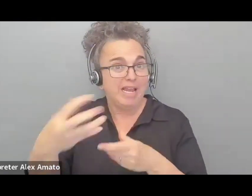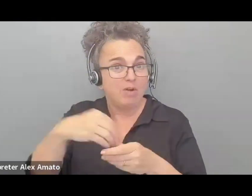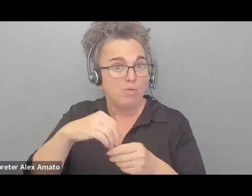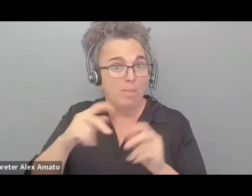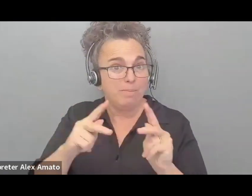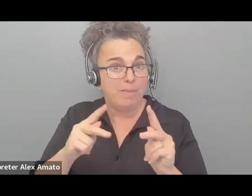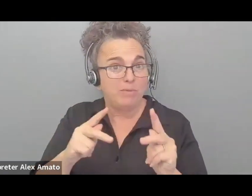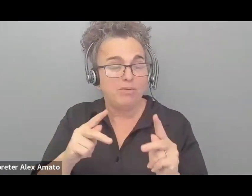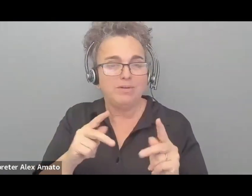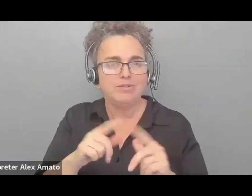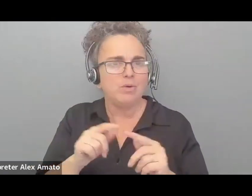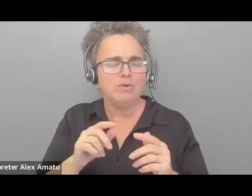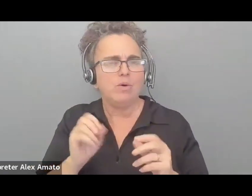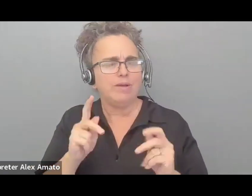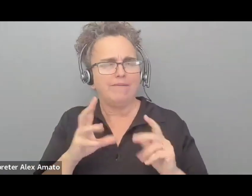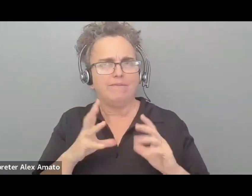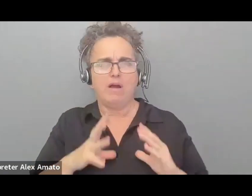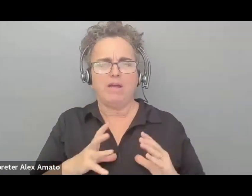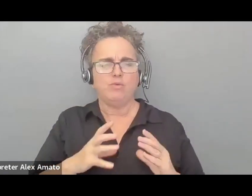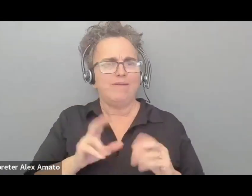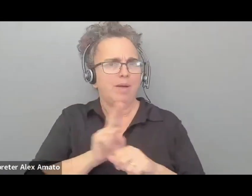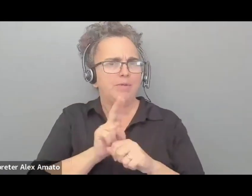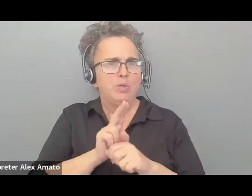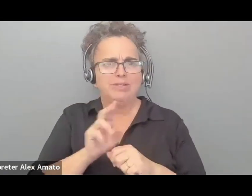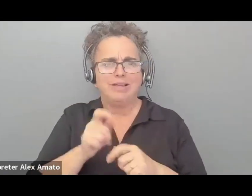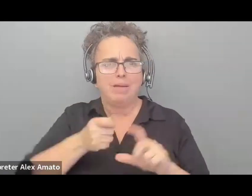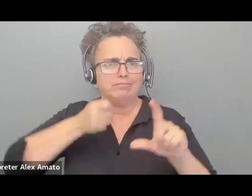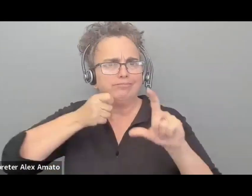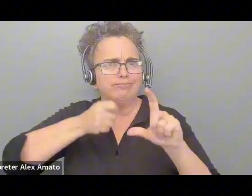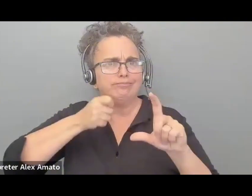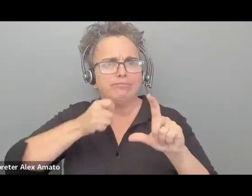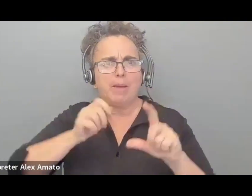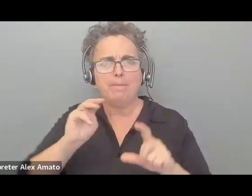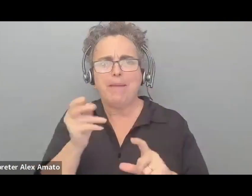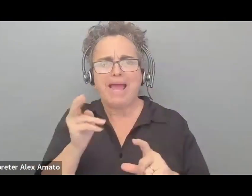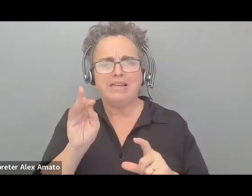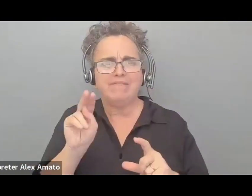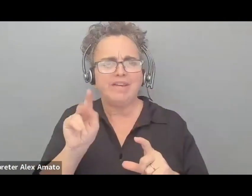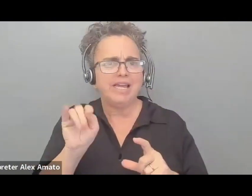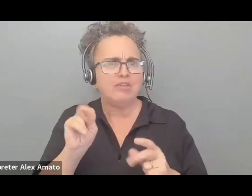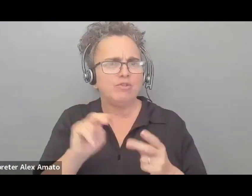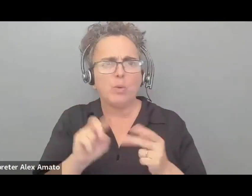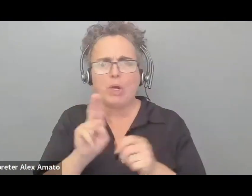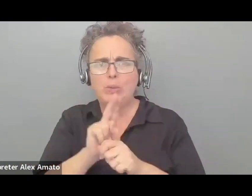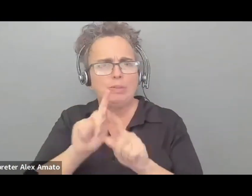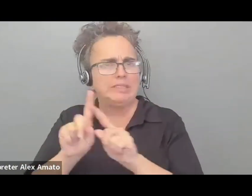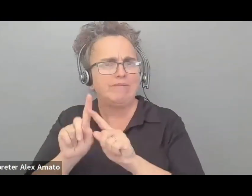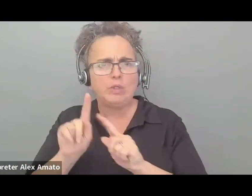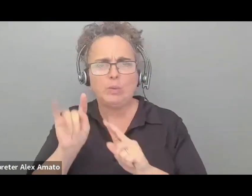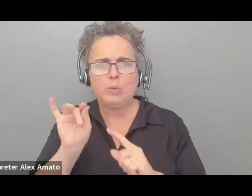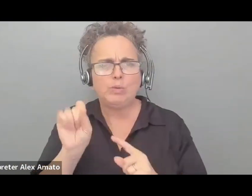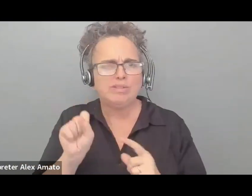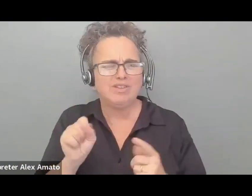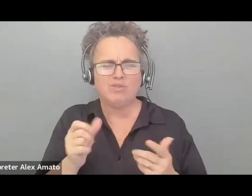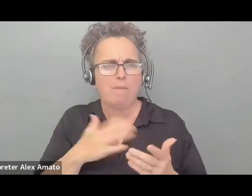if I'm using magnification, if I'm using different tools, what does my product look like? What does this experience look like?